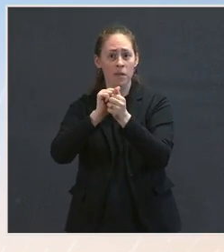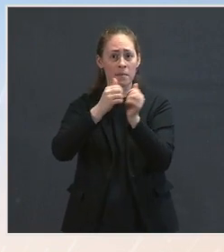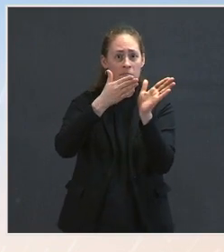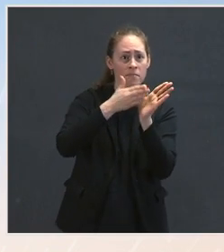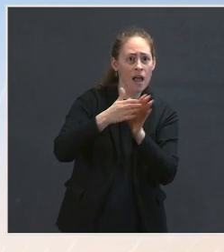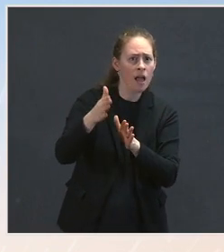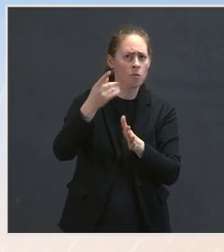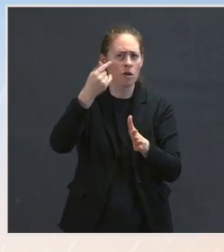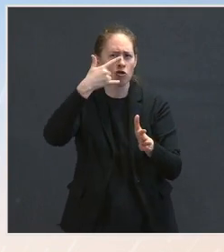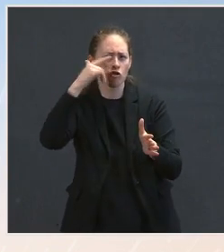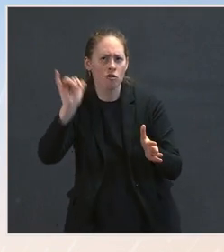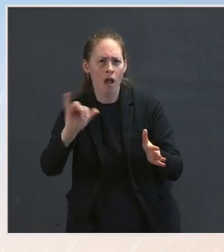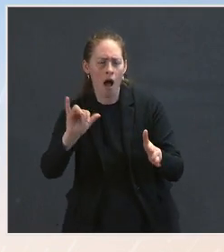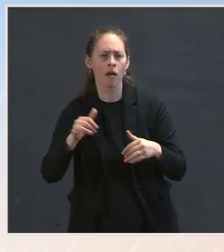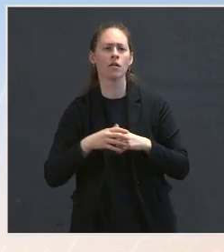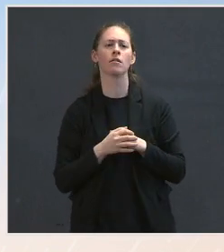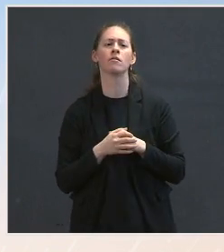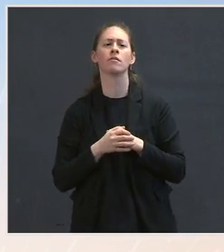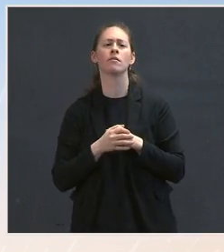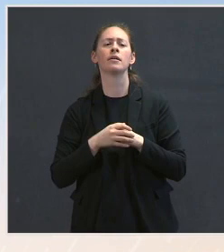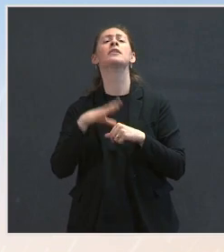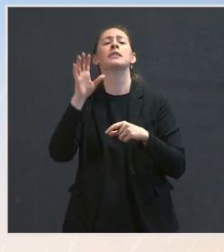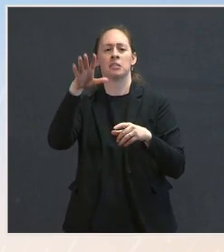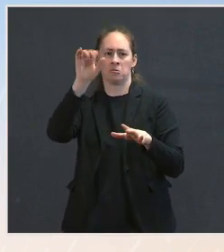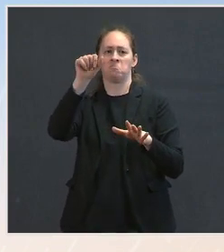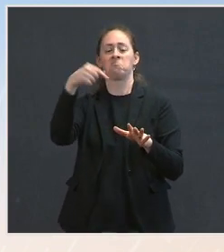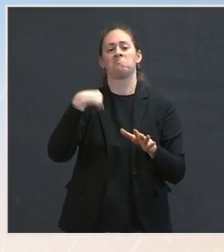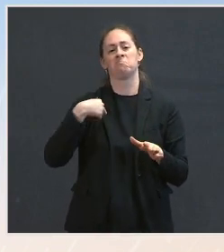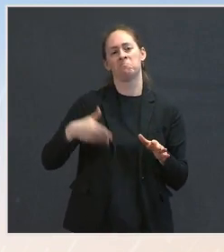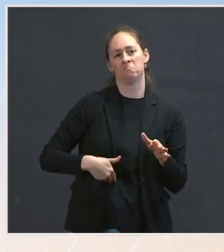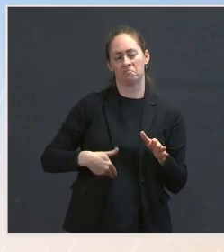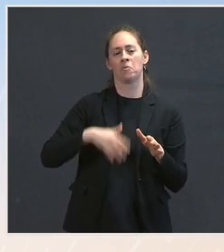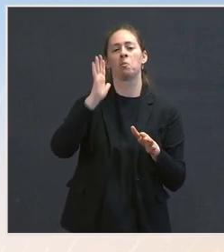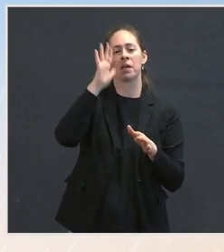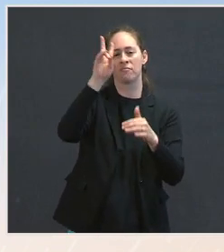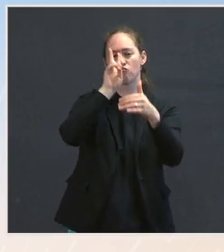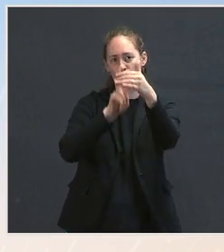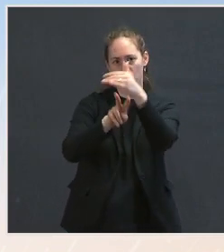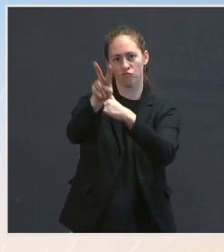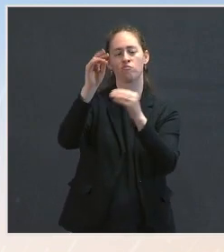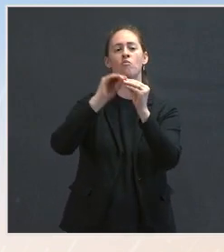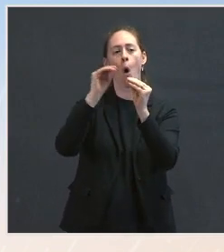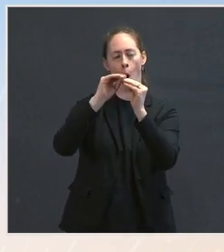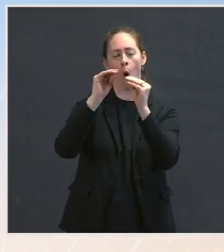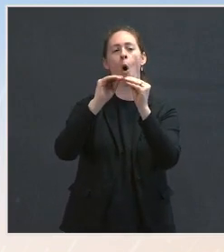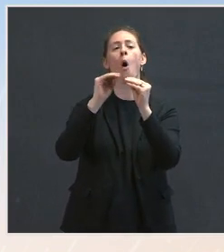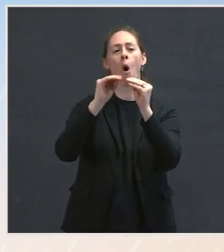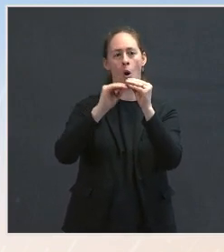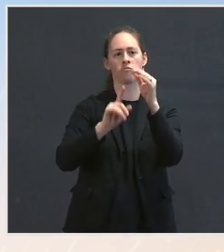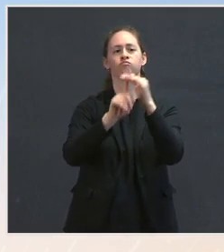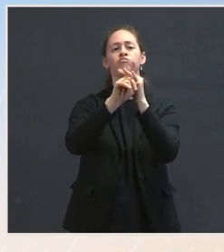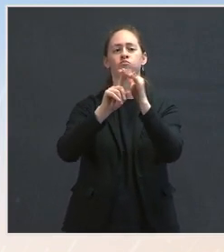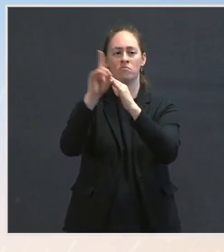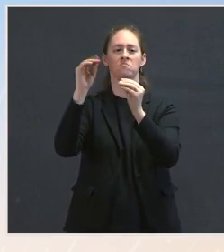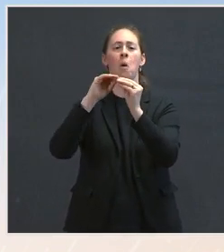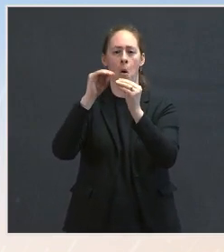Ms. Psaki: I do expect there will be more on this soon. It would likely come from the State Department, so I would send you to them for an update